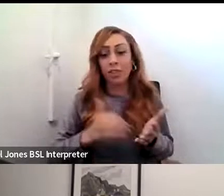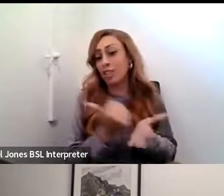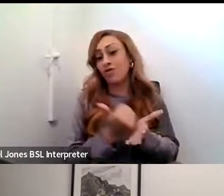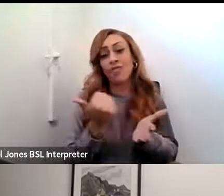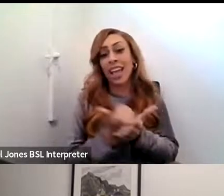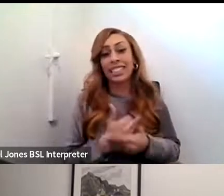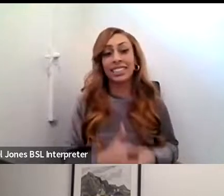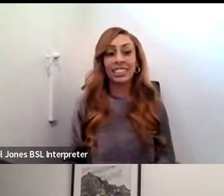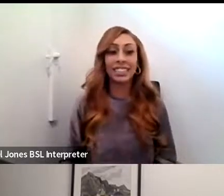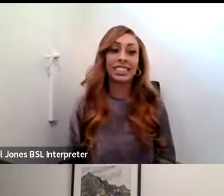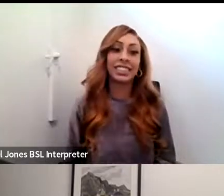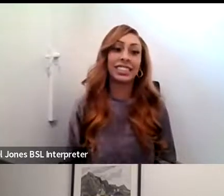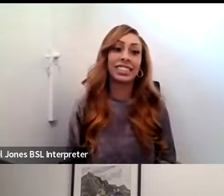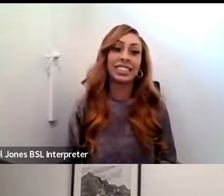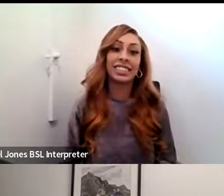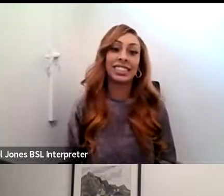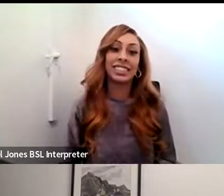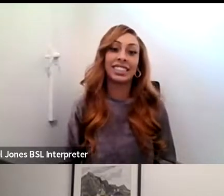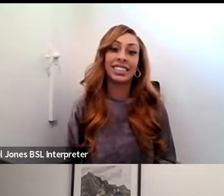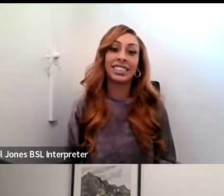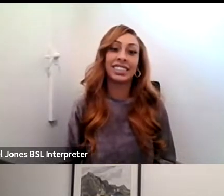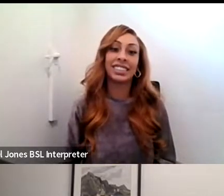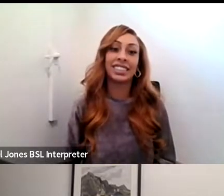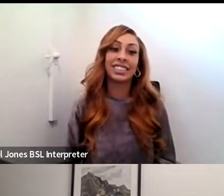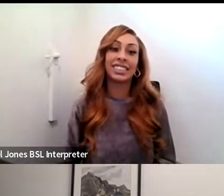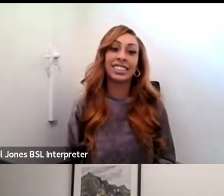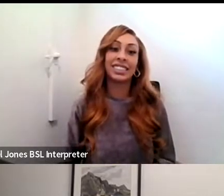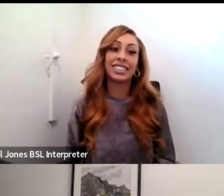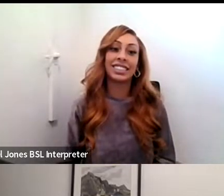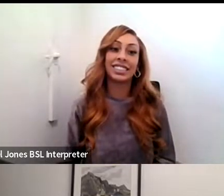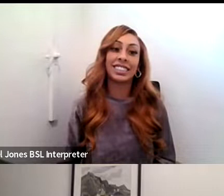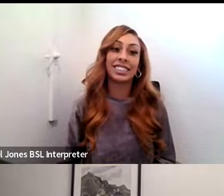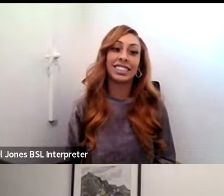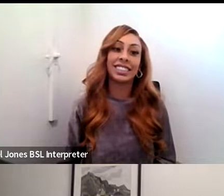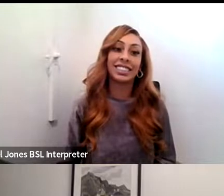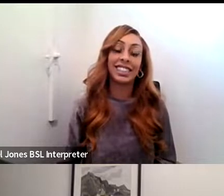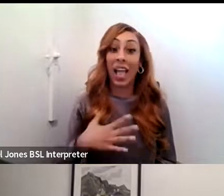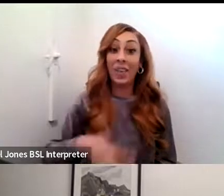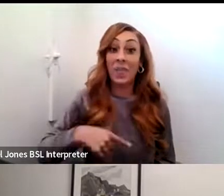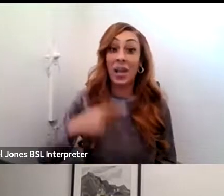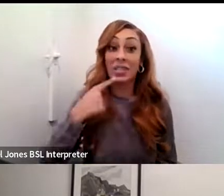Richard, I wonder if I can come to you - Yes, I am just busting to say something after that!